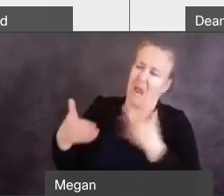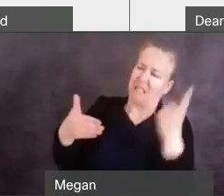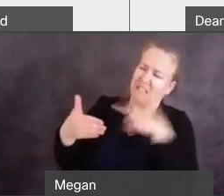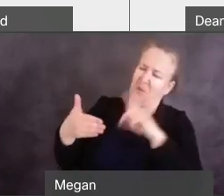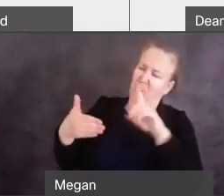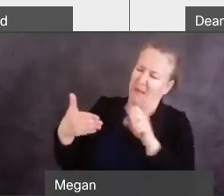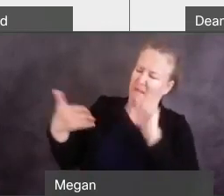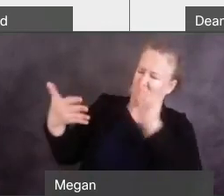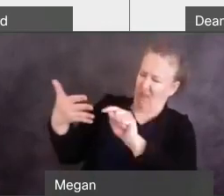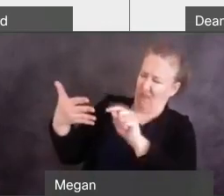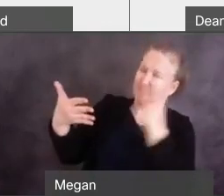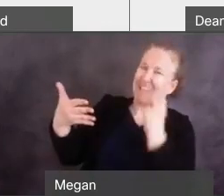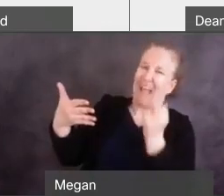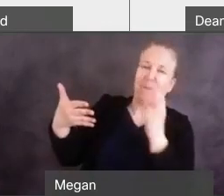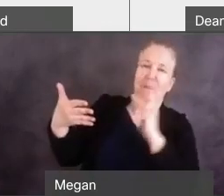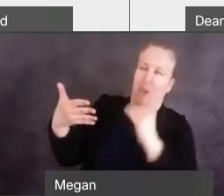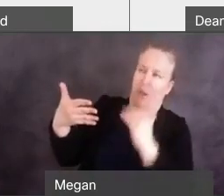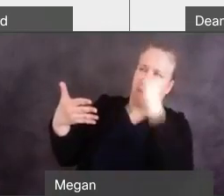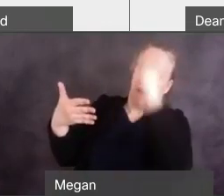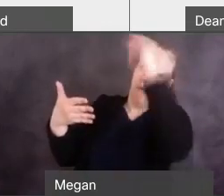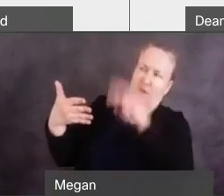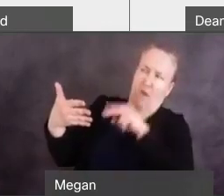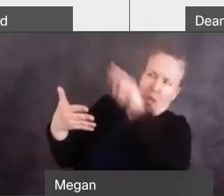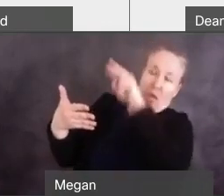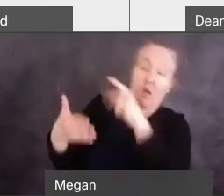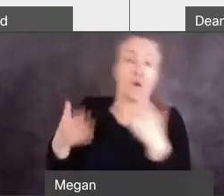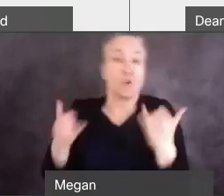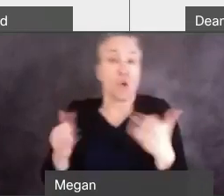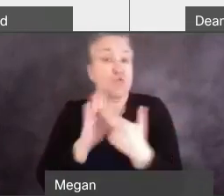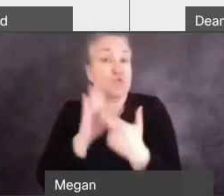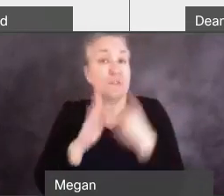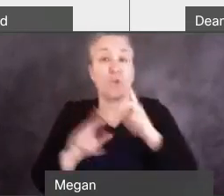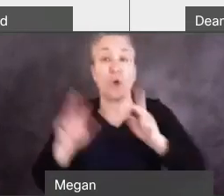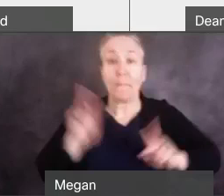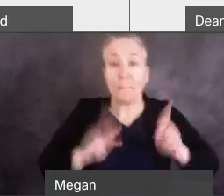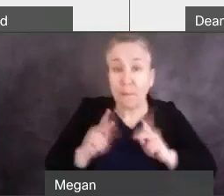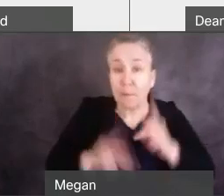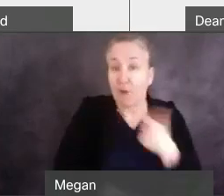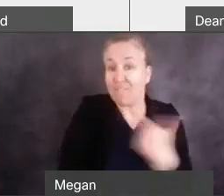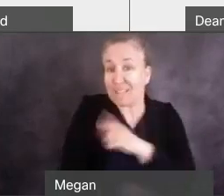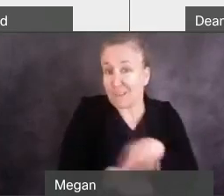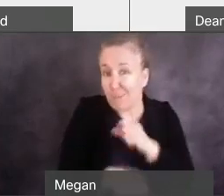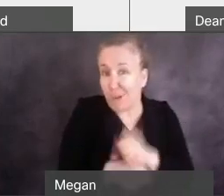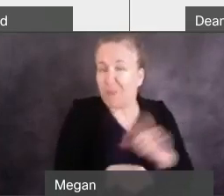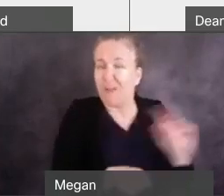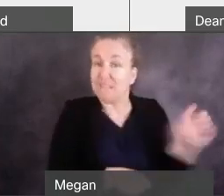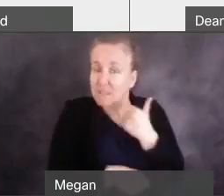of you. Currently, we are registering people for vaccine appointments who registered on or before